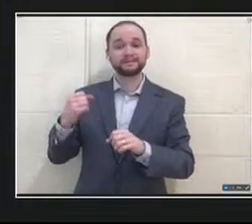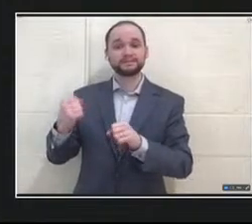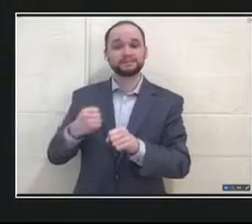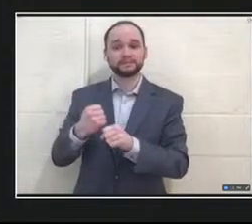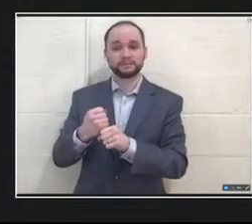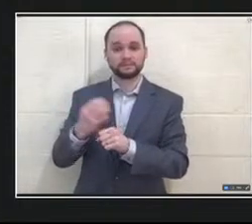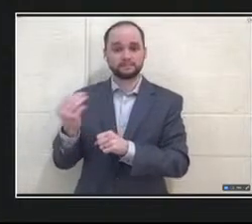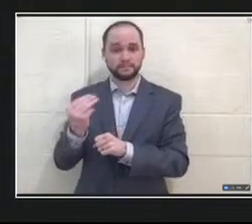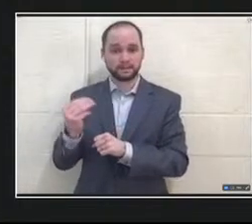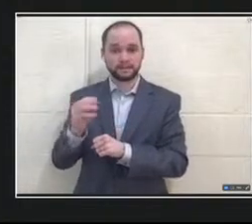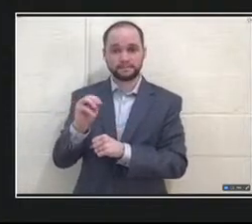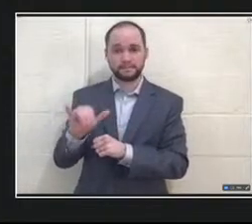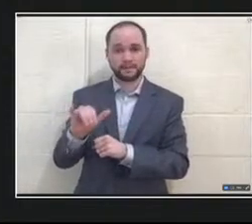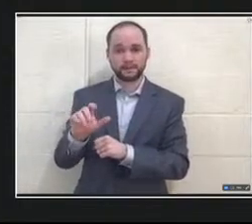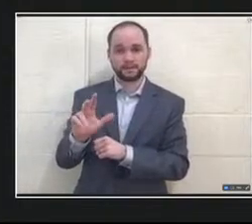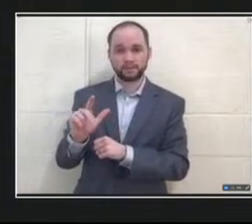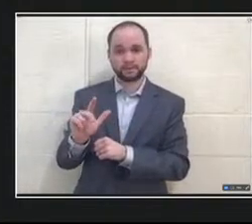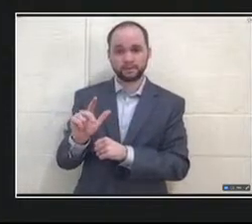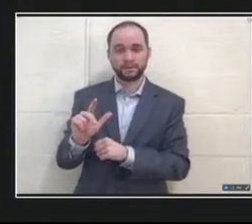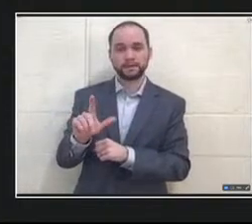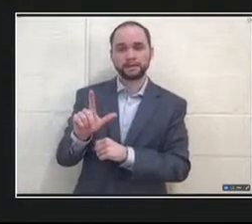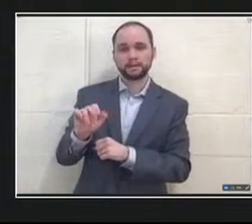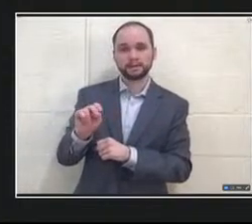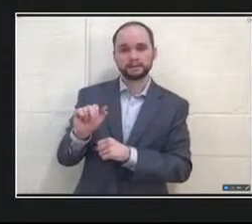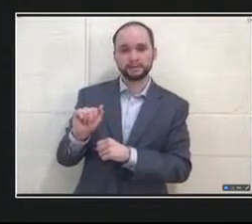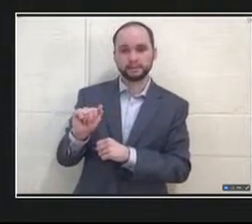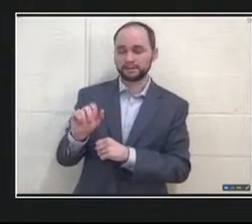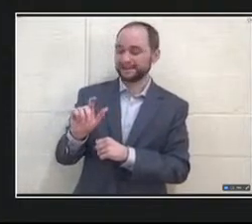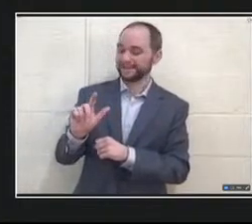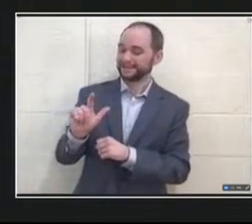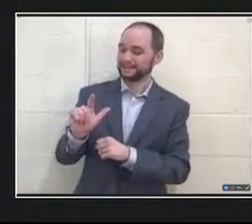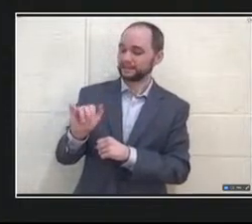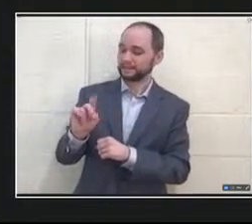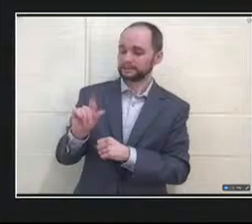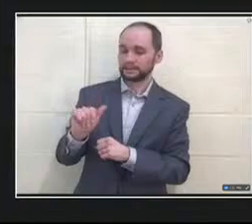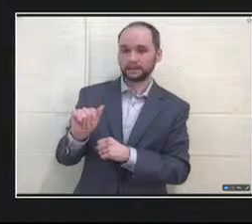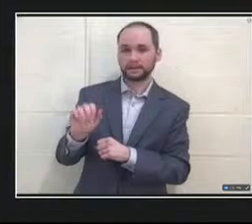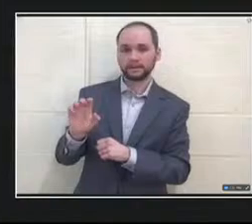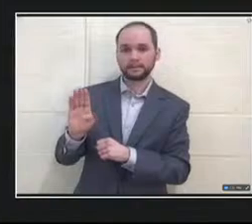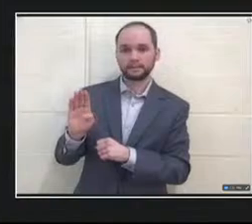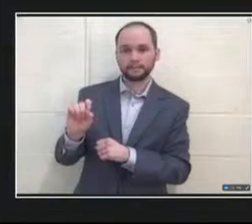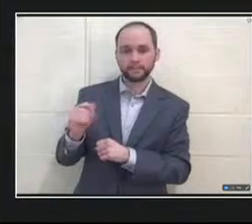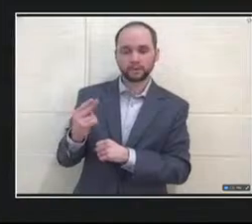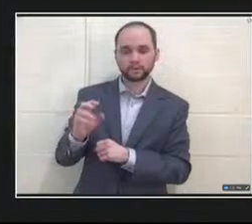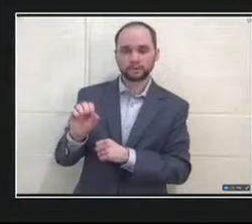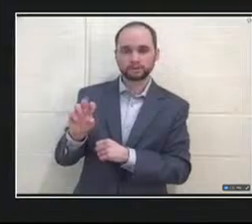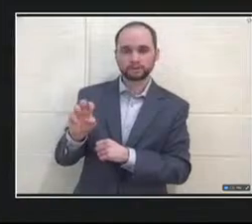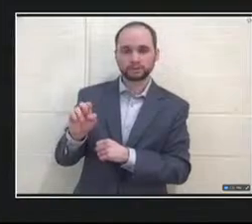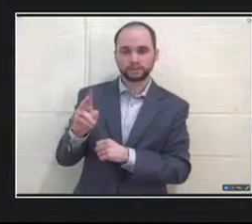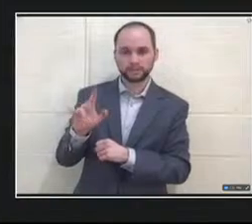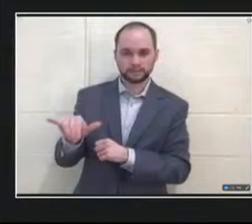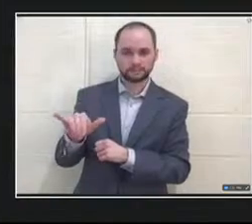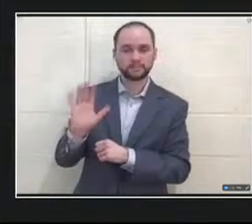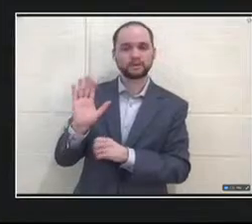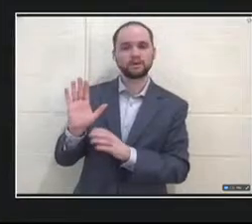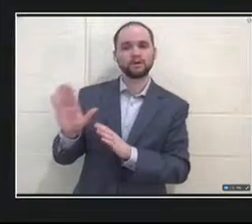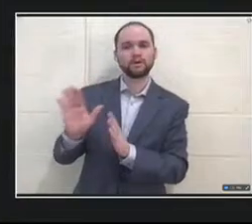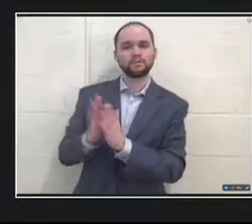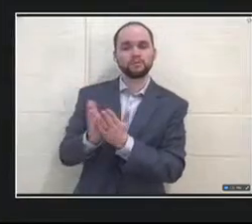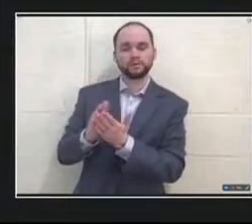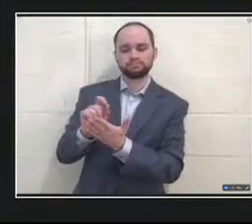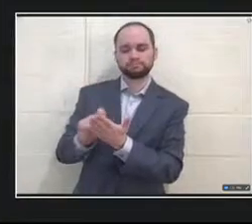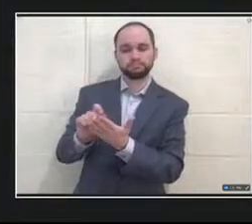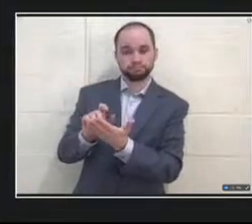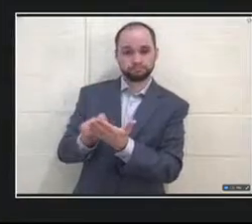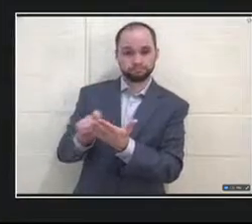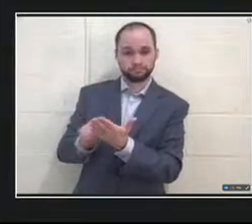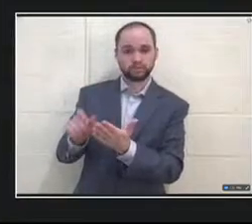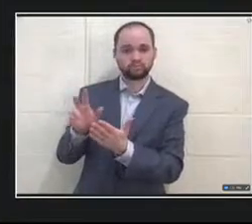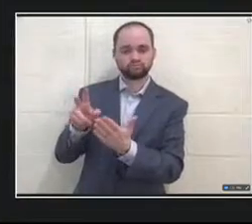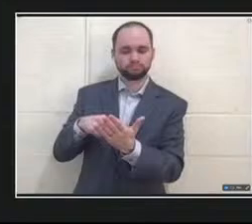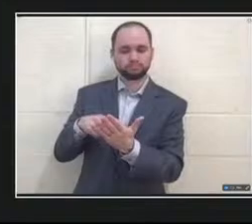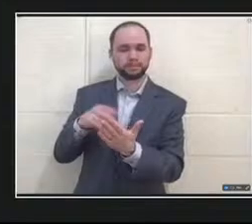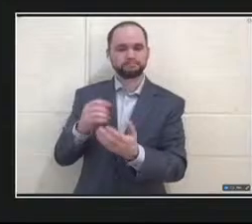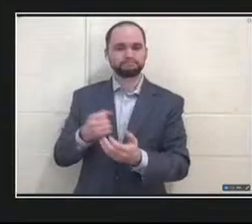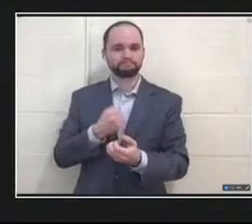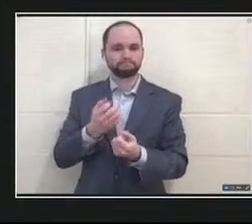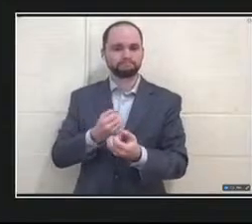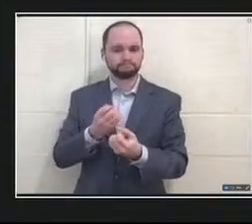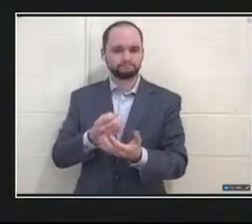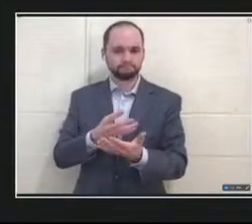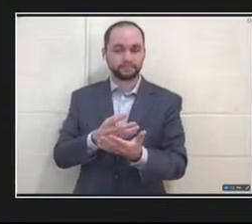Linda Booth Sweeney who will read from her book, Monument Maker, Daniel Chester French learn about the sculptor who created the amazing